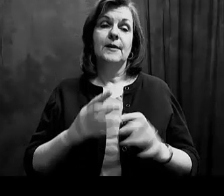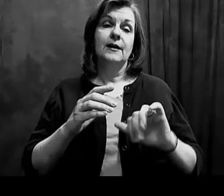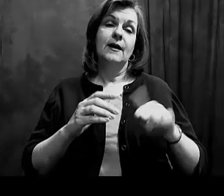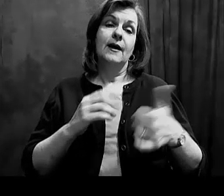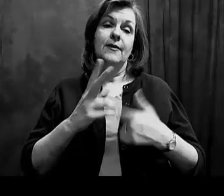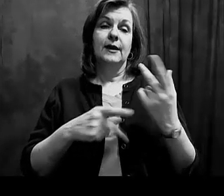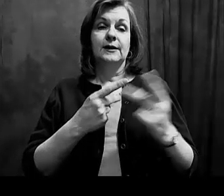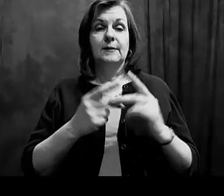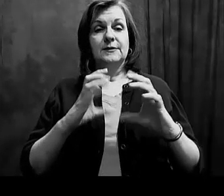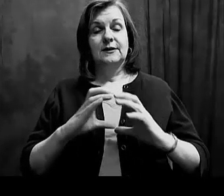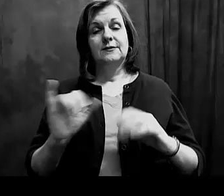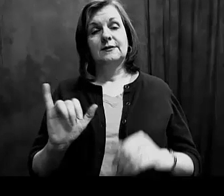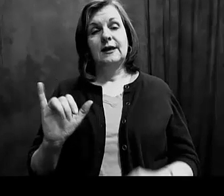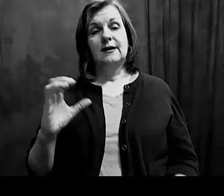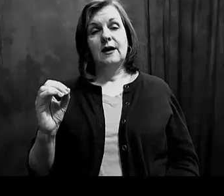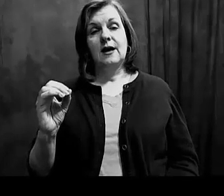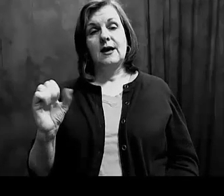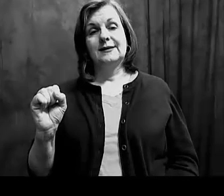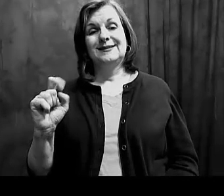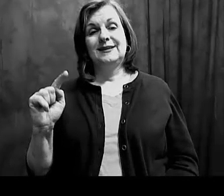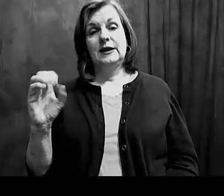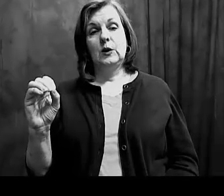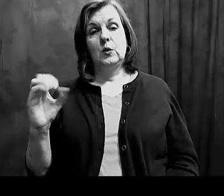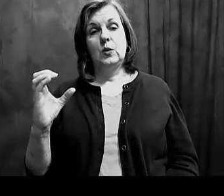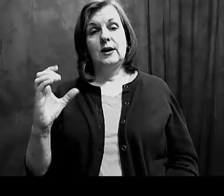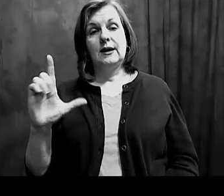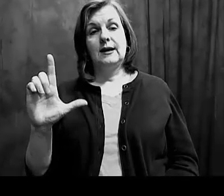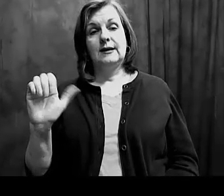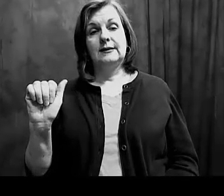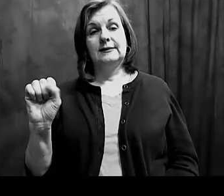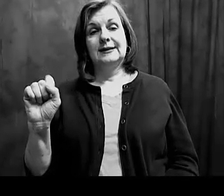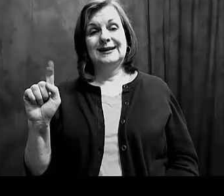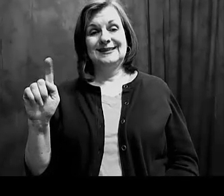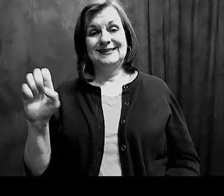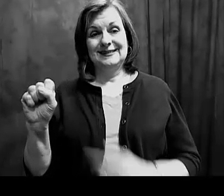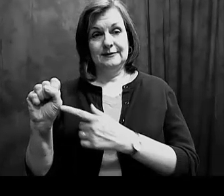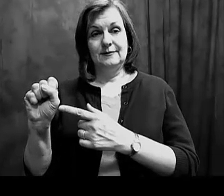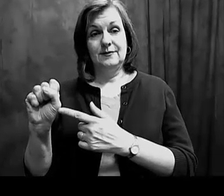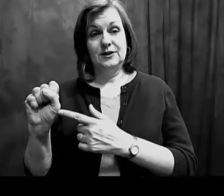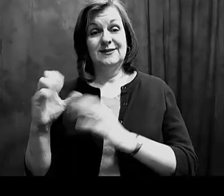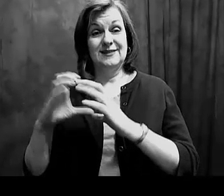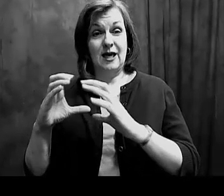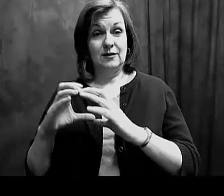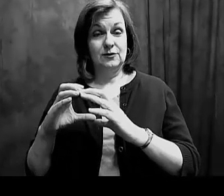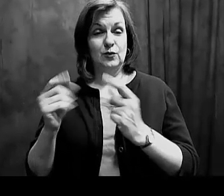things like osteoclasts that are actually breaking down and killing